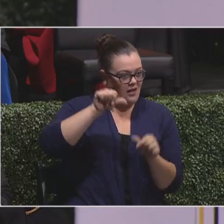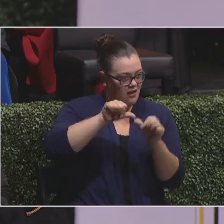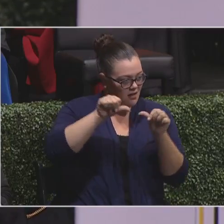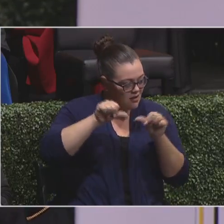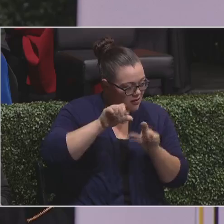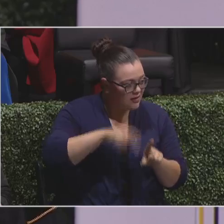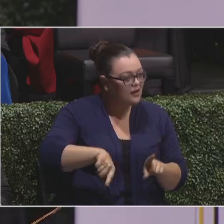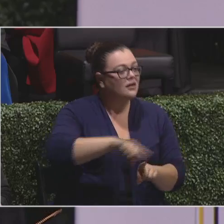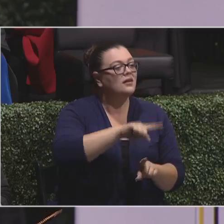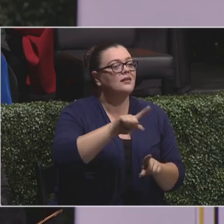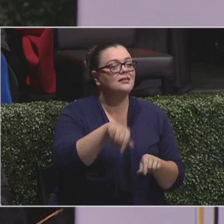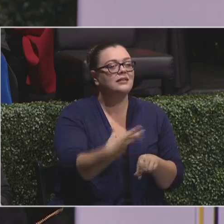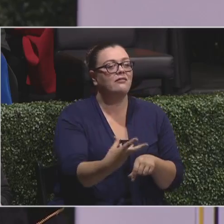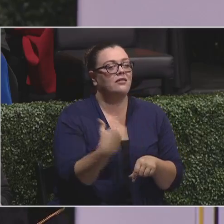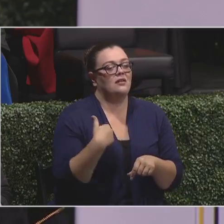LOVE.